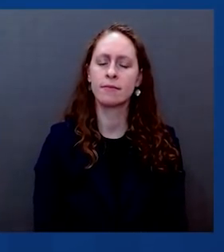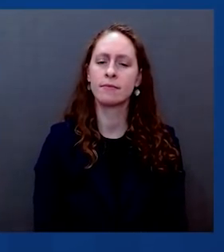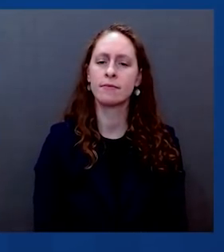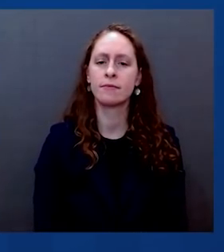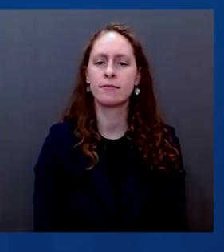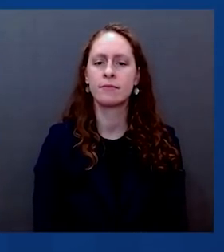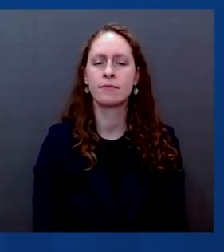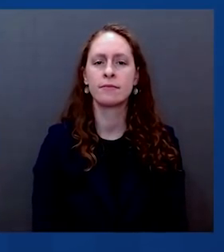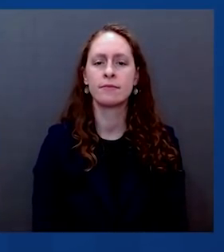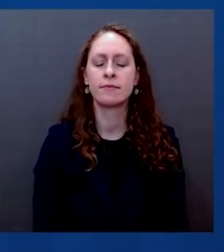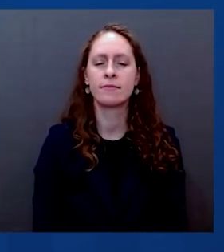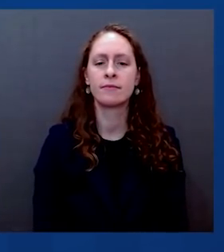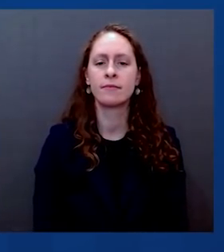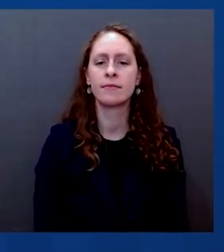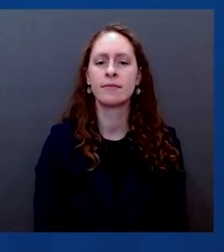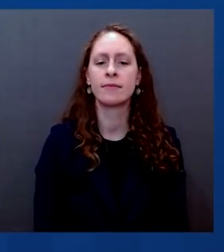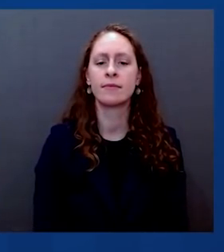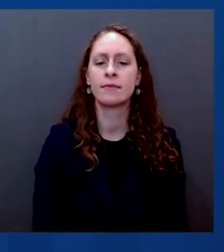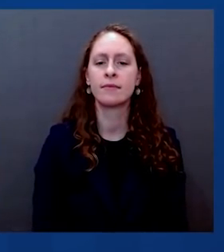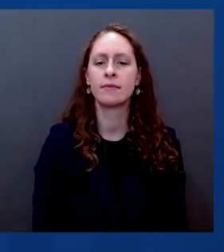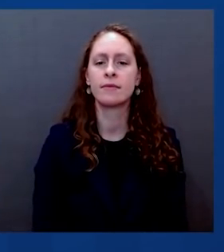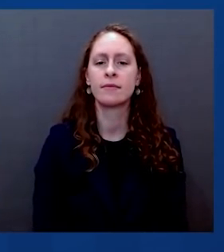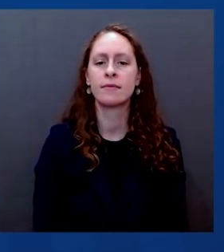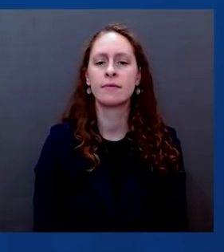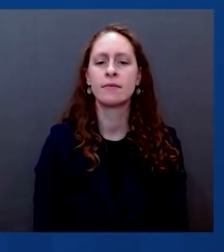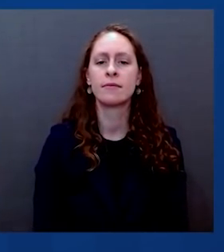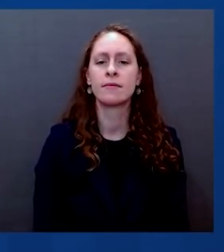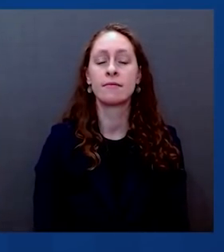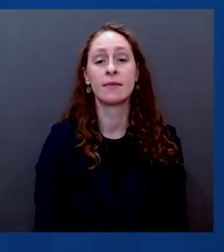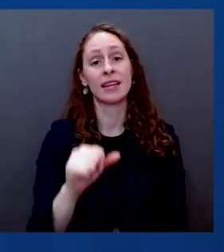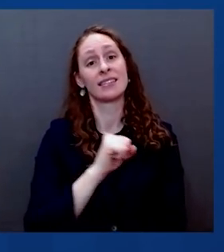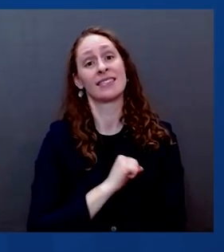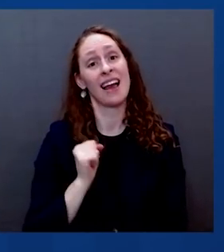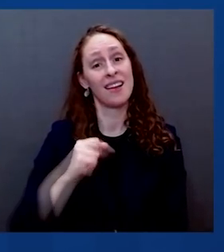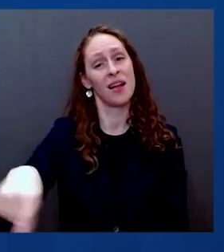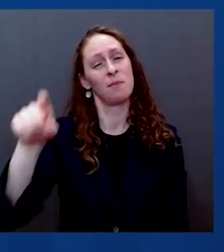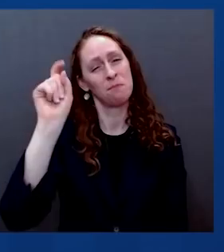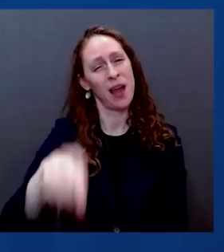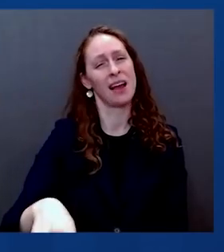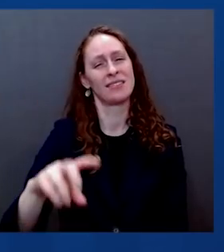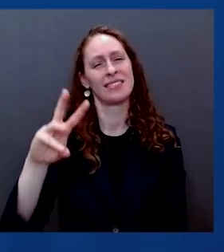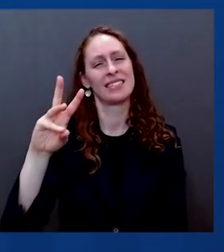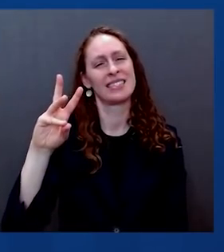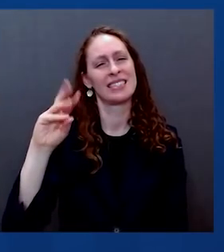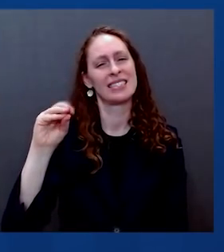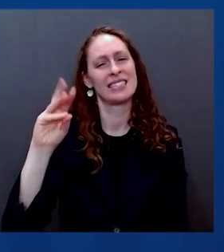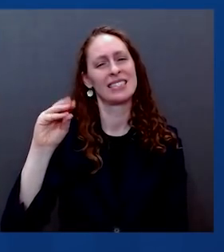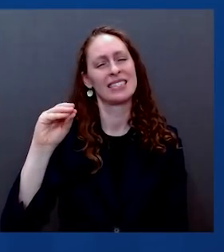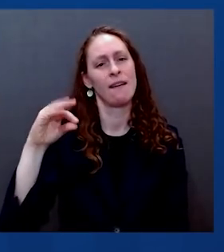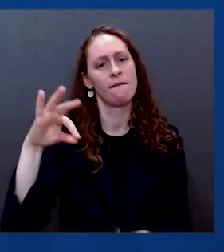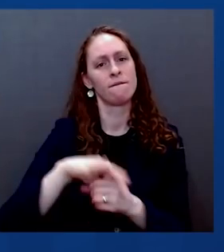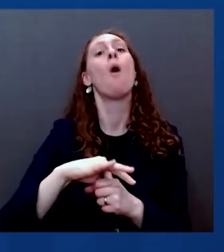60 votes, even to get a vote -- instead of 50 -- to protect the right to vote.